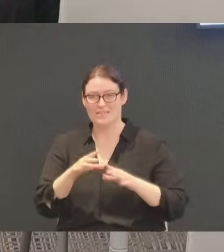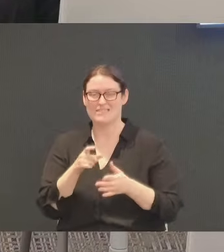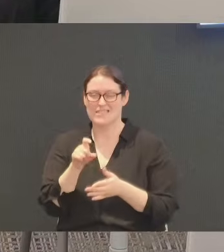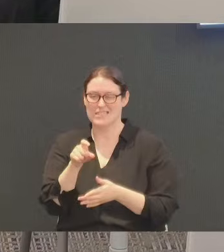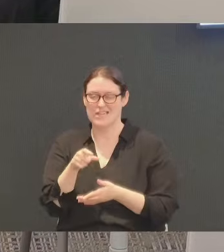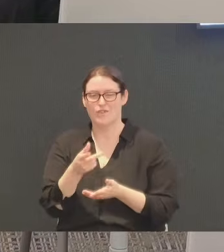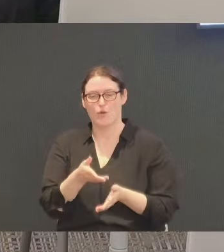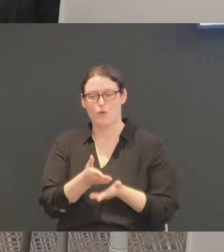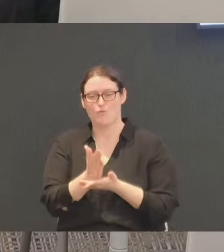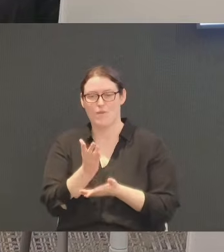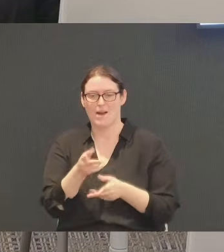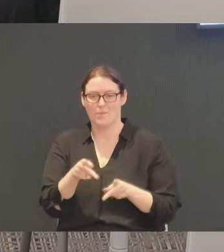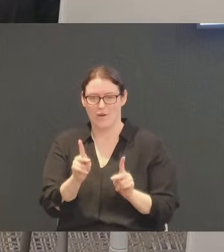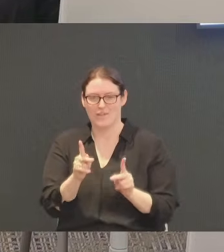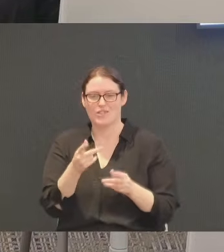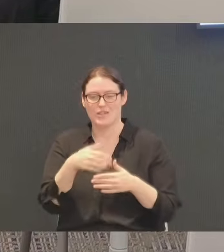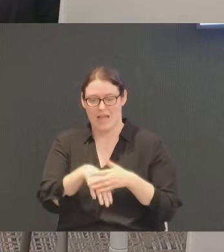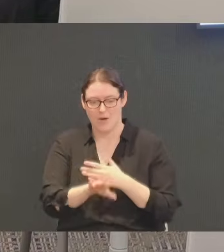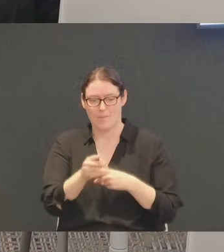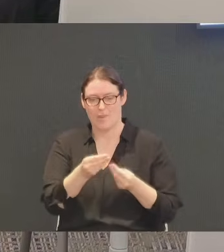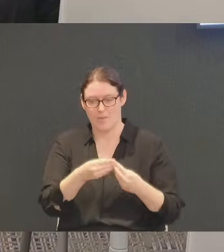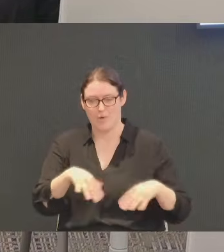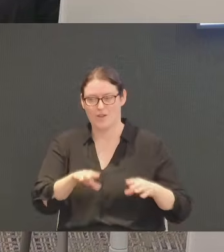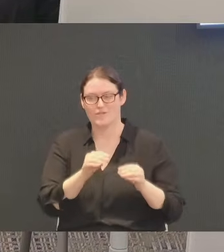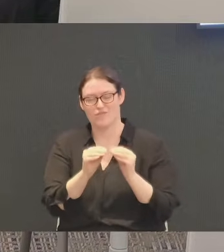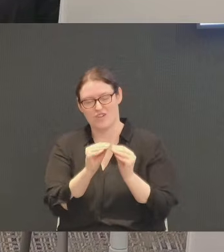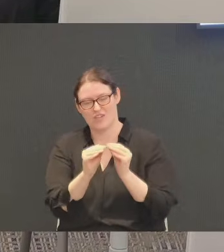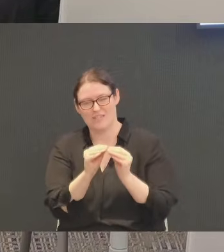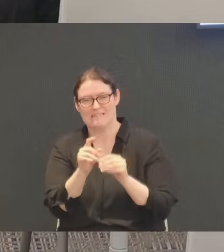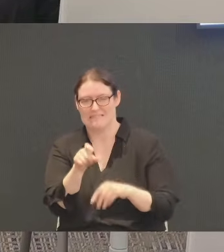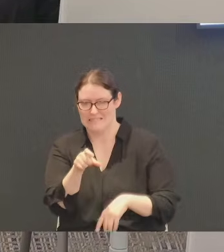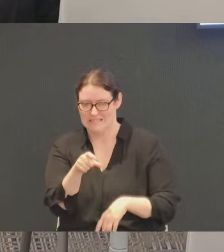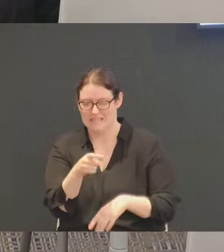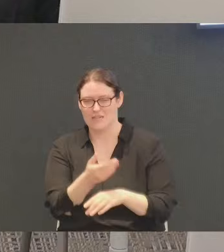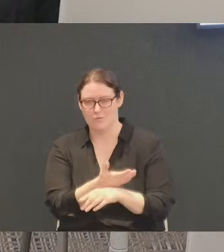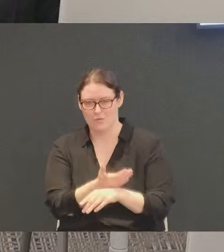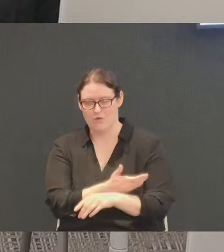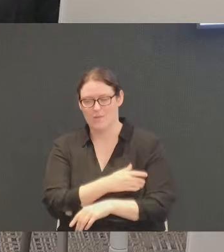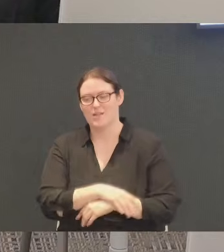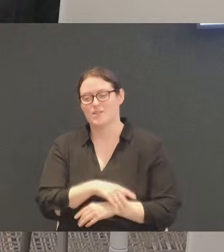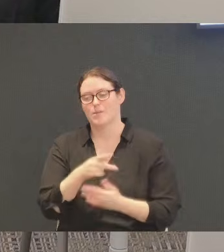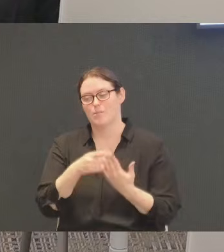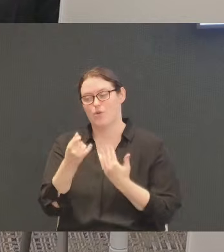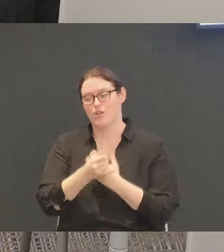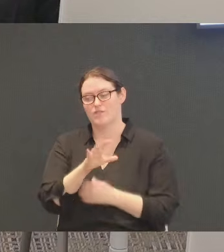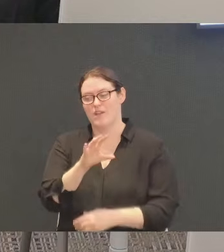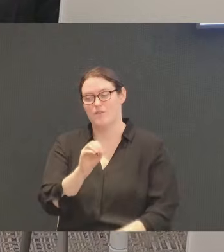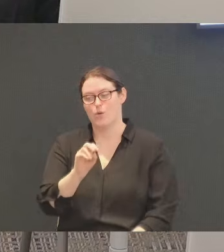privilege to enter upon property and make necessary improvements for project 502304,